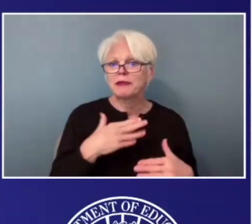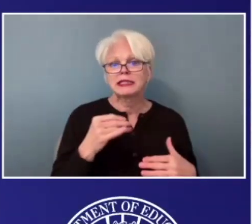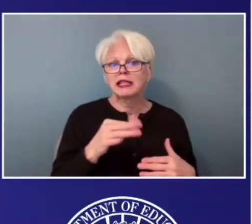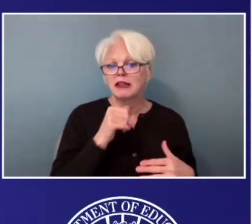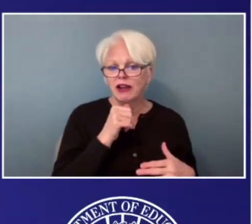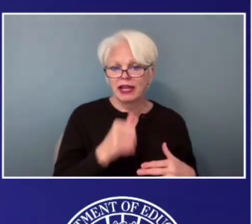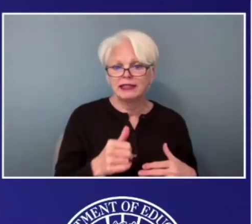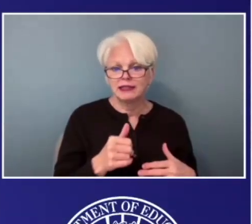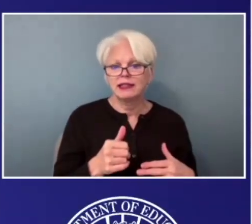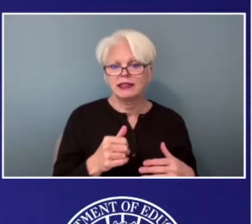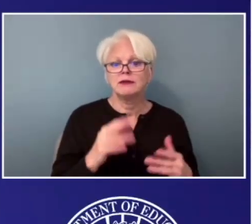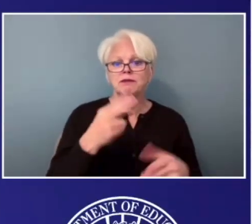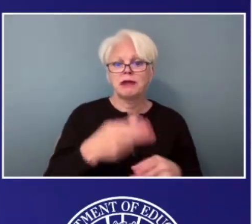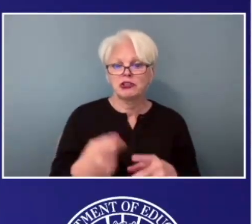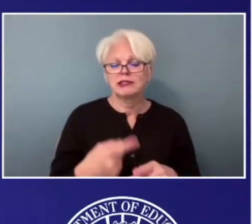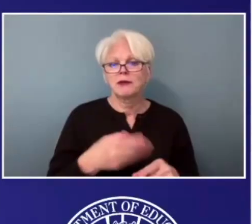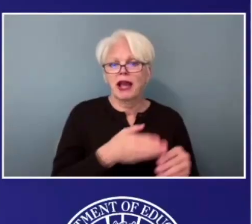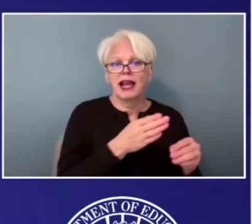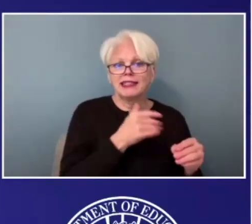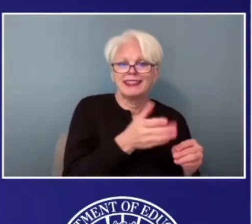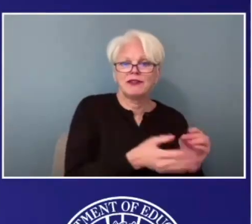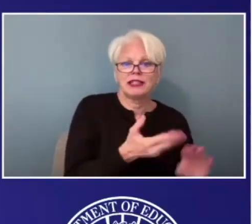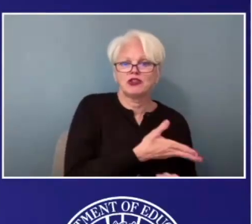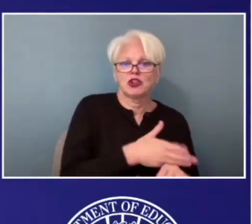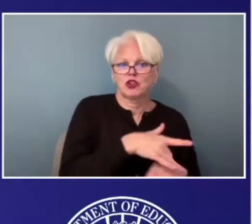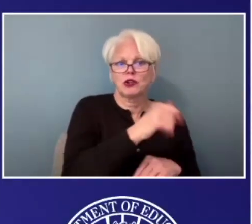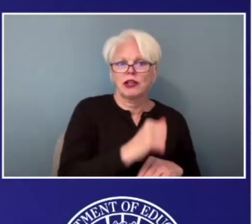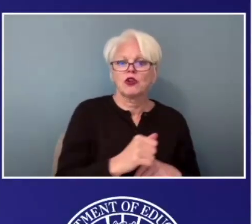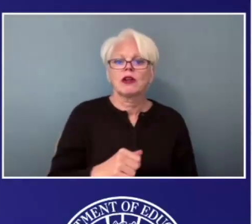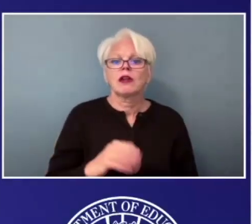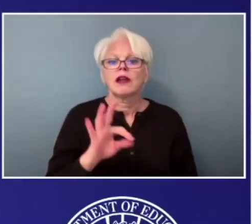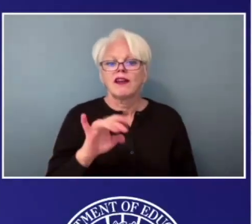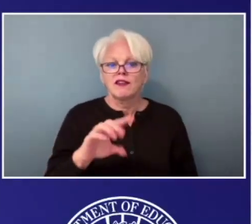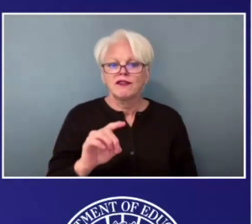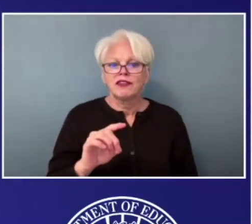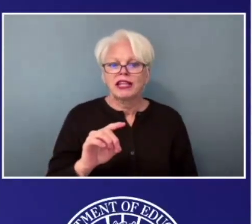on earlier, which is as it relates to fixed payment repayment plans, which was issue paper number 10,